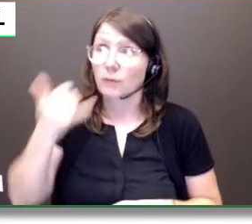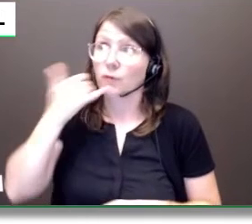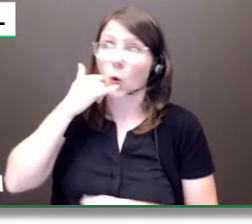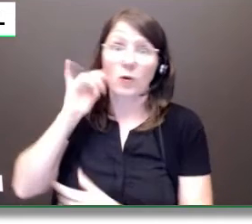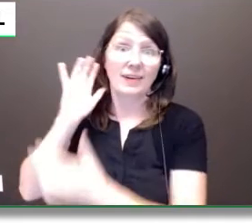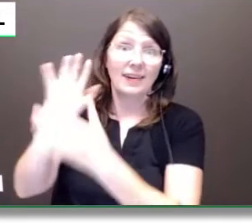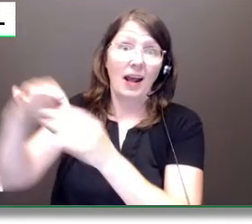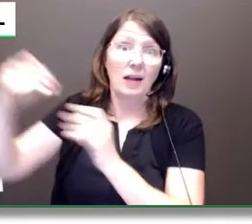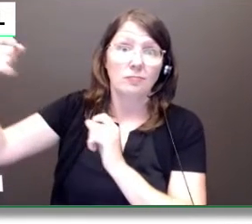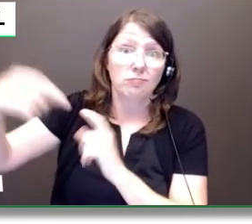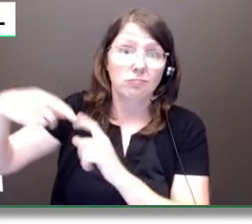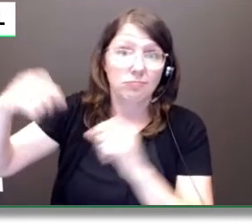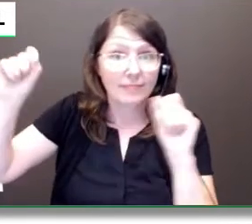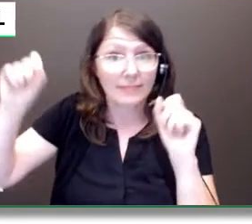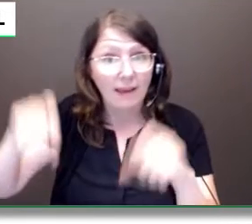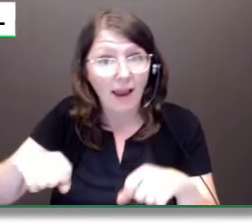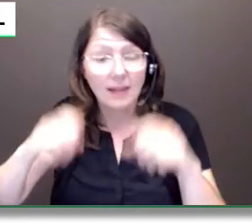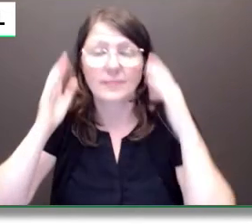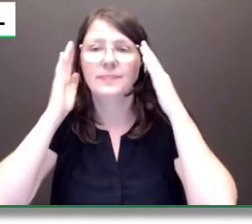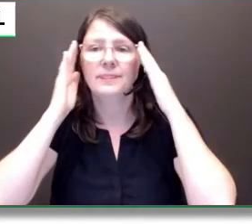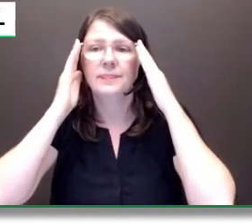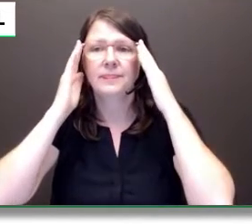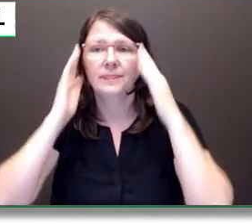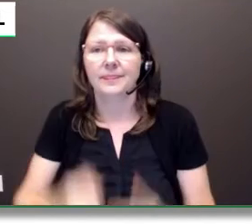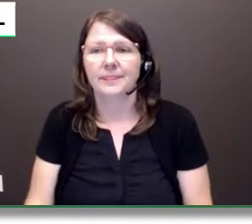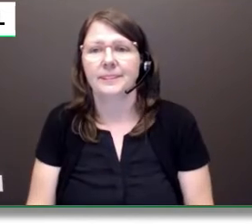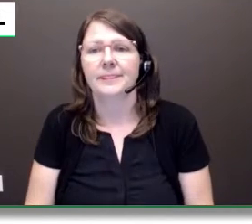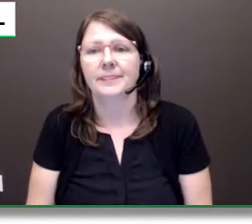along um again people doesn't have all these